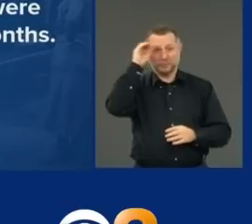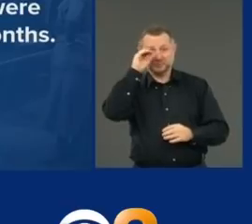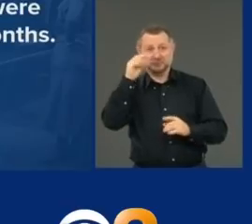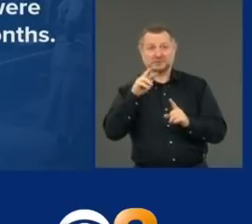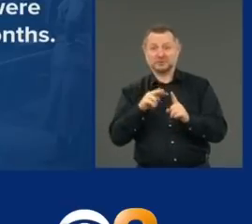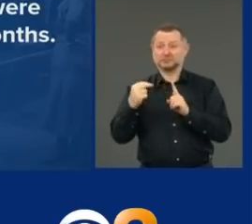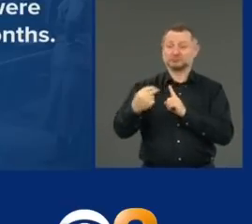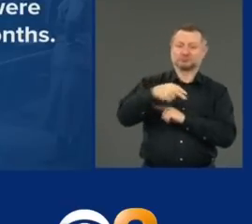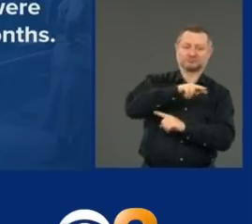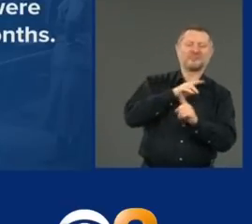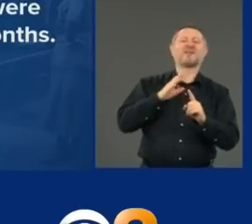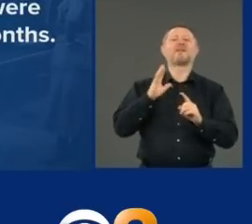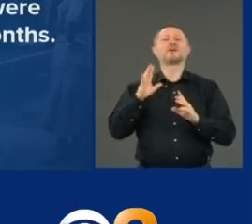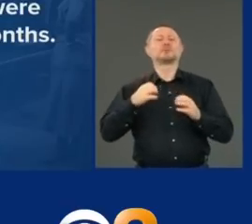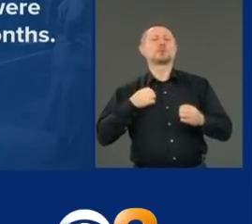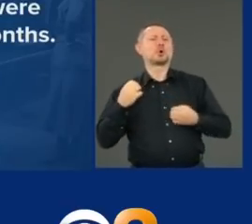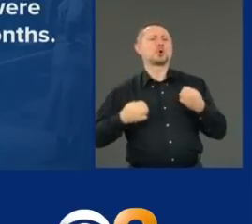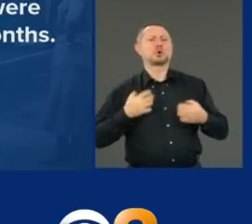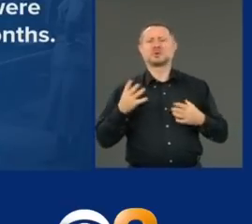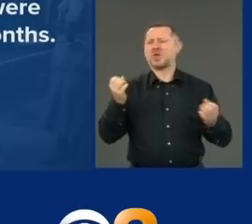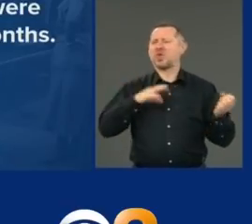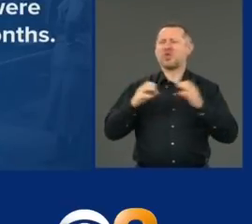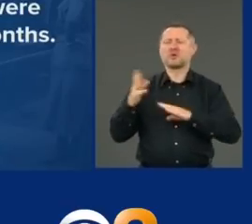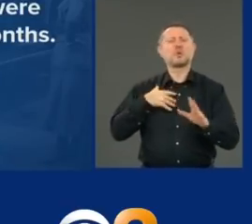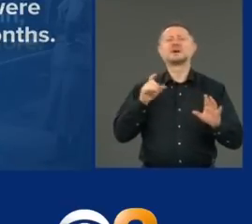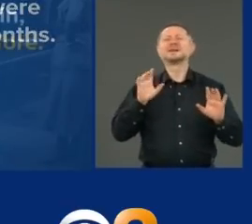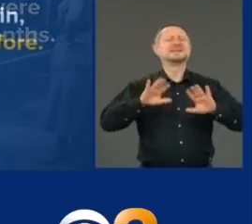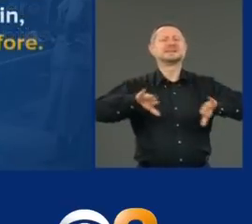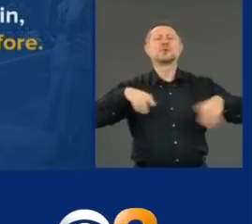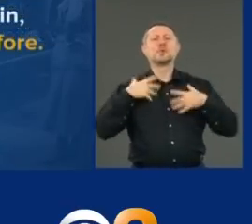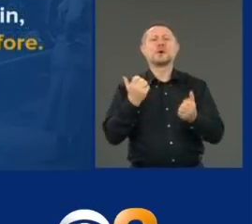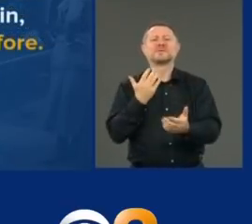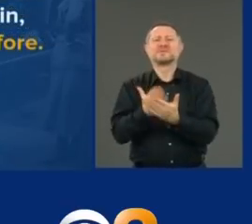CAME BACK WITH A FURY. SO, THIS IS AGAIN NOT ABOUT